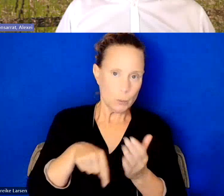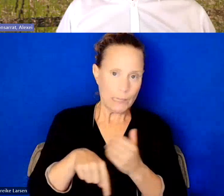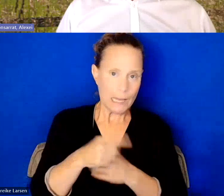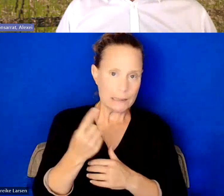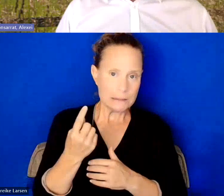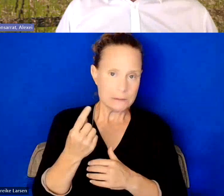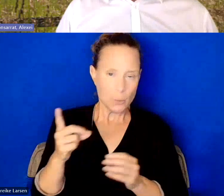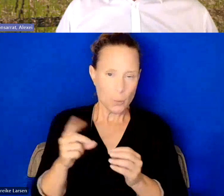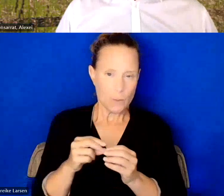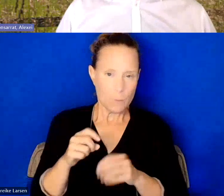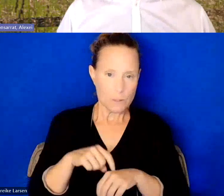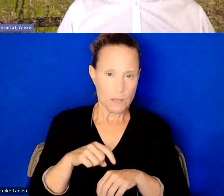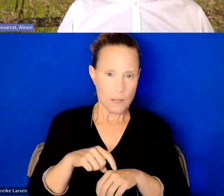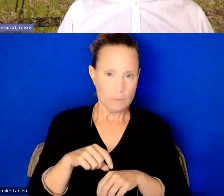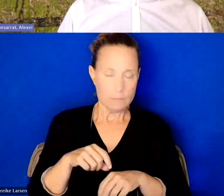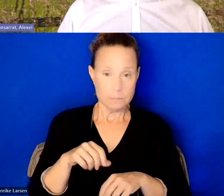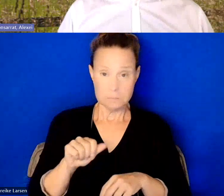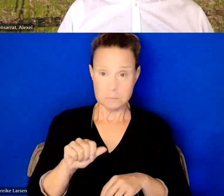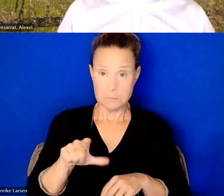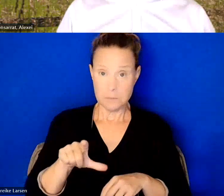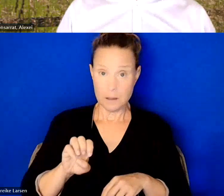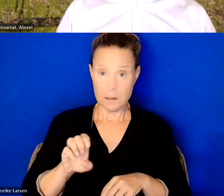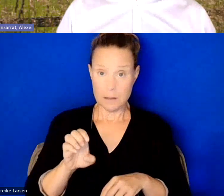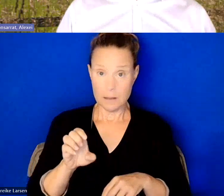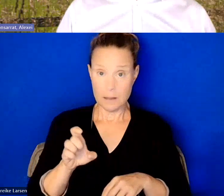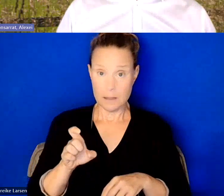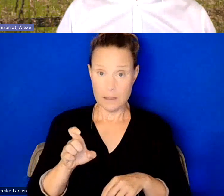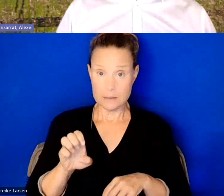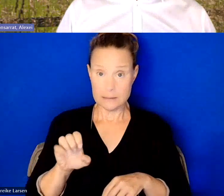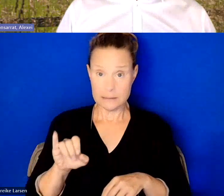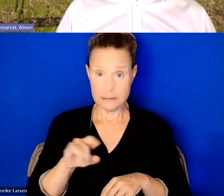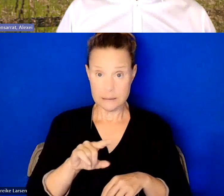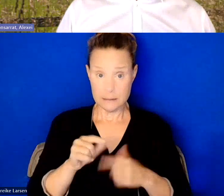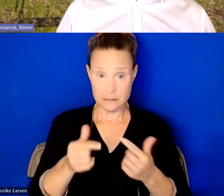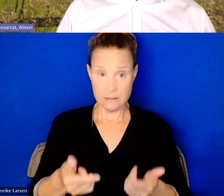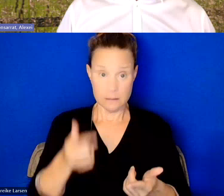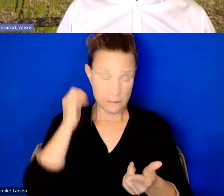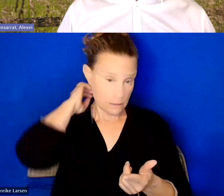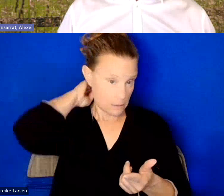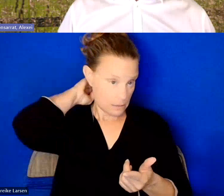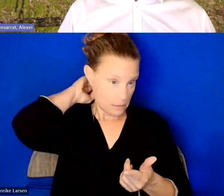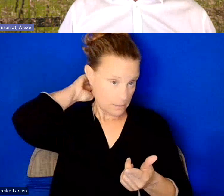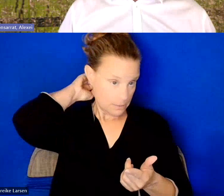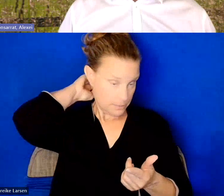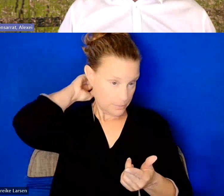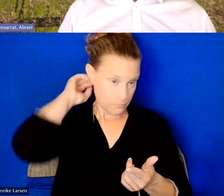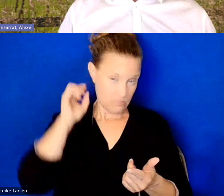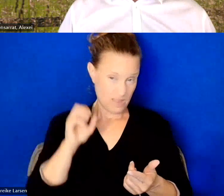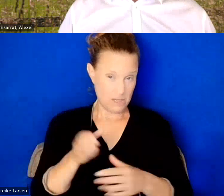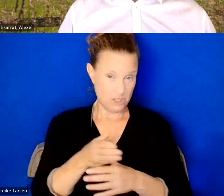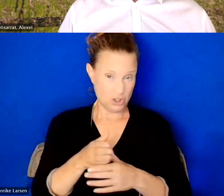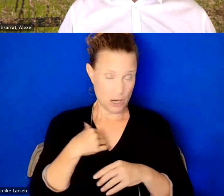Sure. Let me see here. Get you to the slide and share my screen.